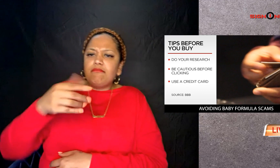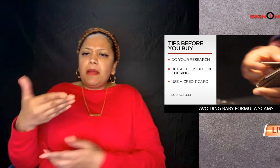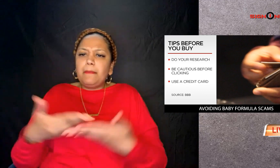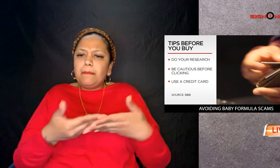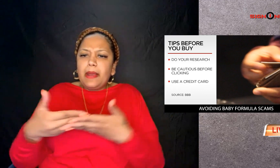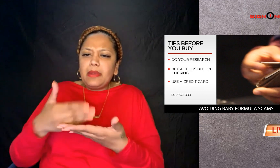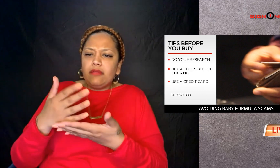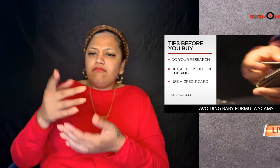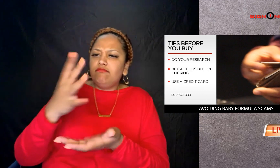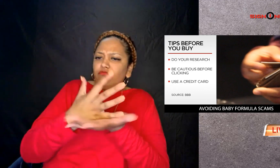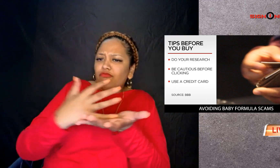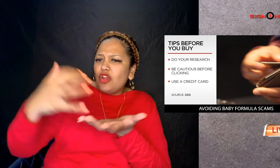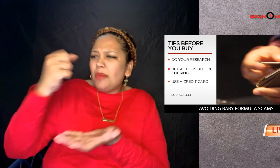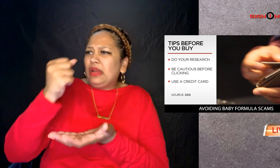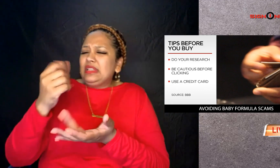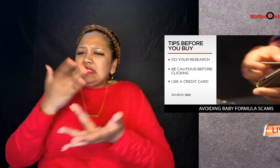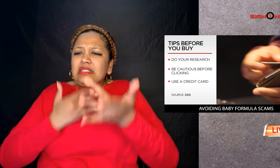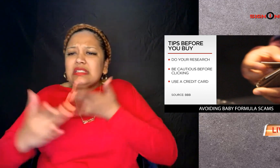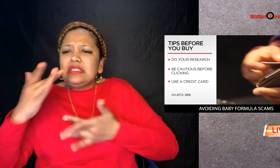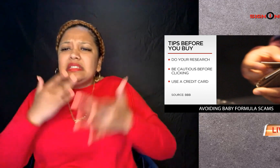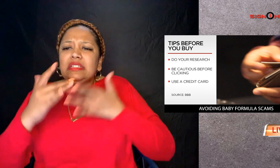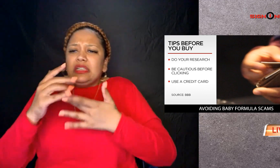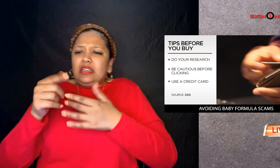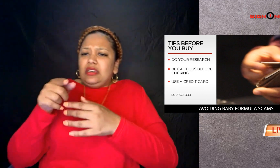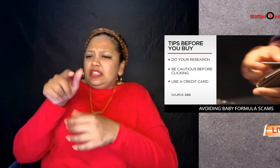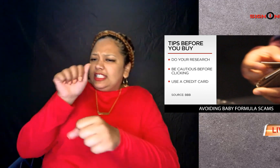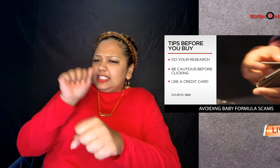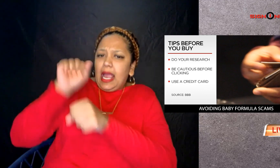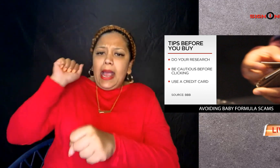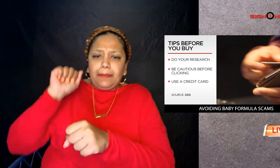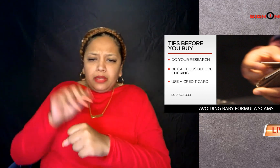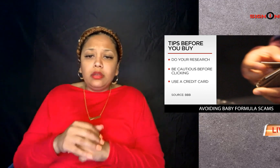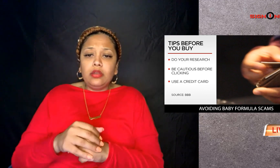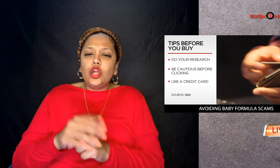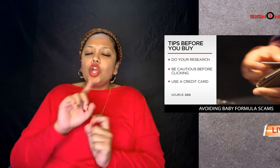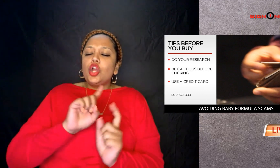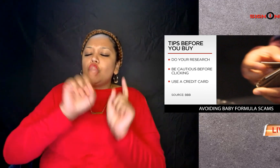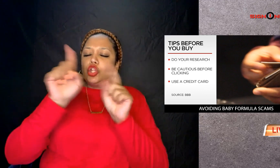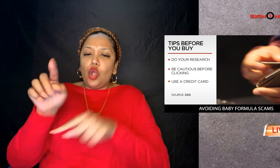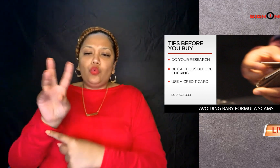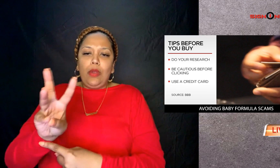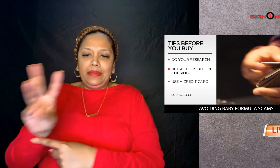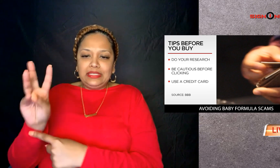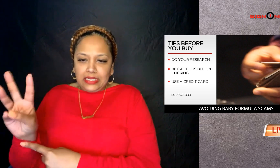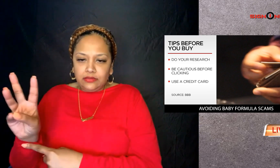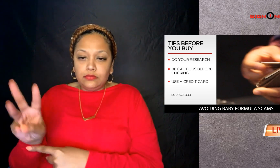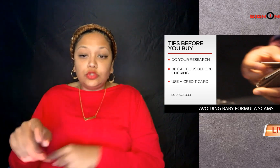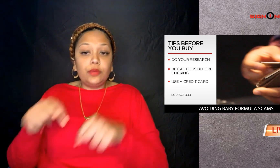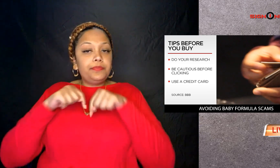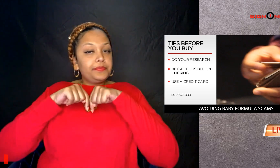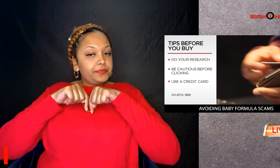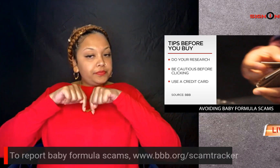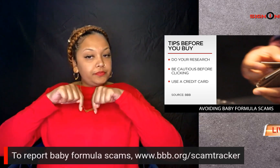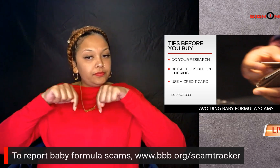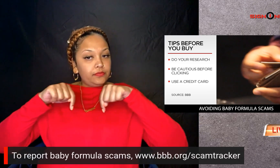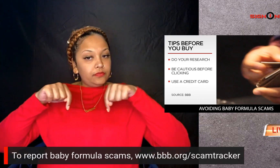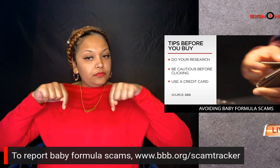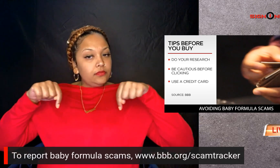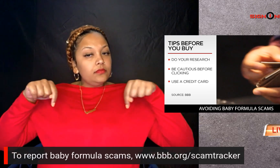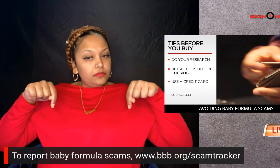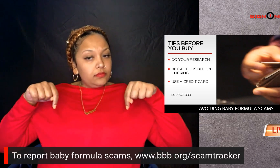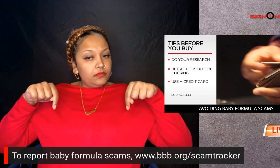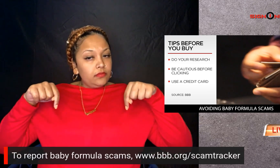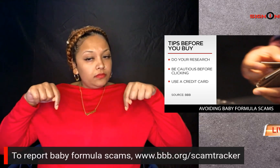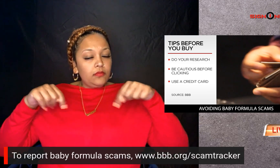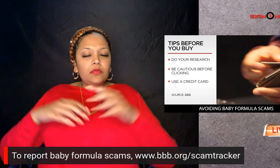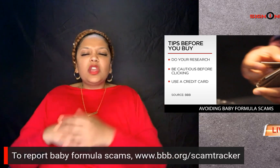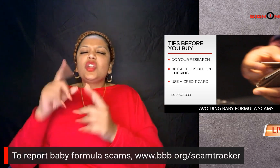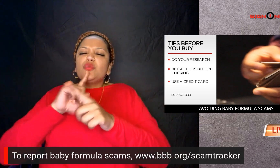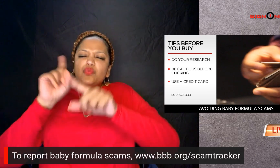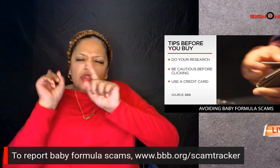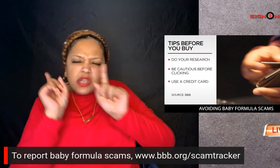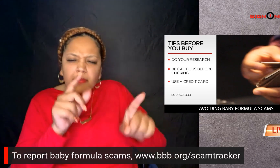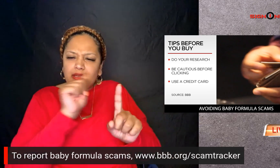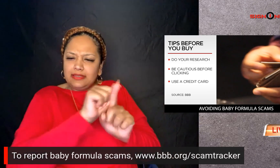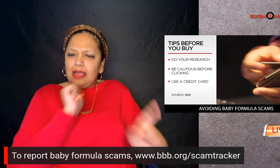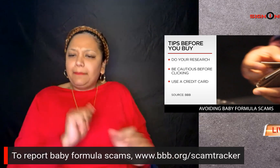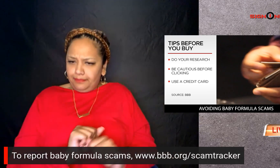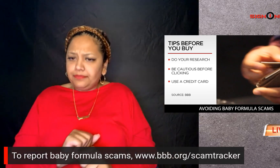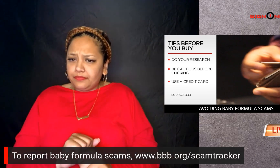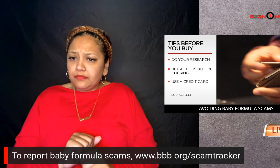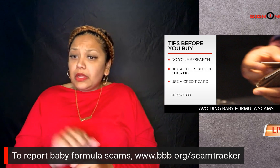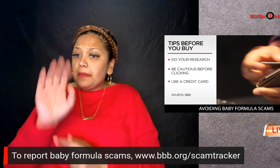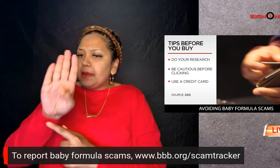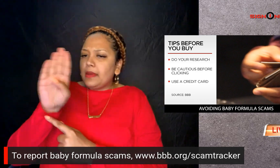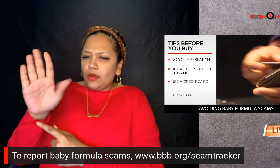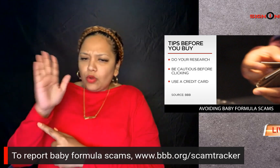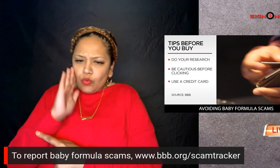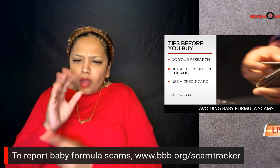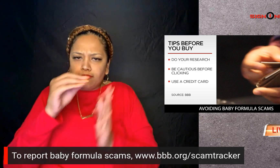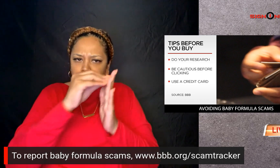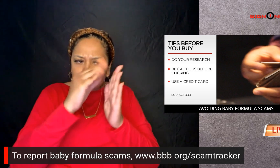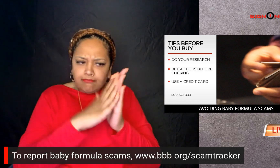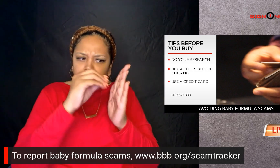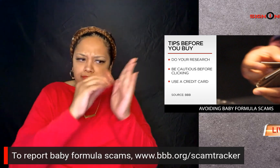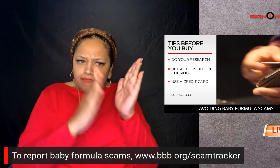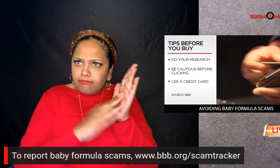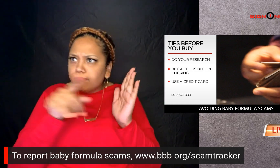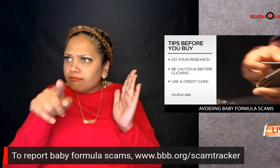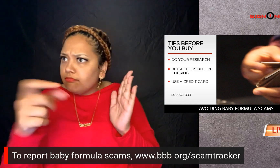baby formula shortage scam head to this website and report the scam so the BBB can document